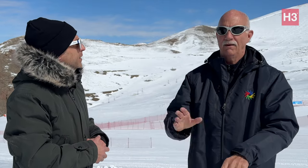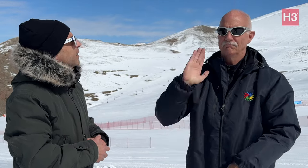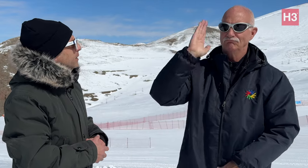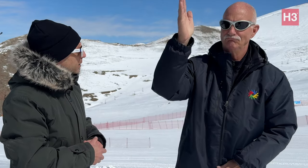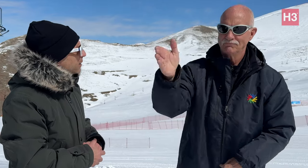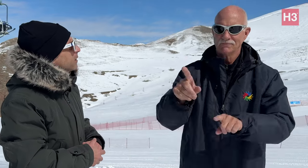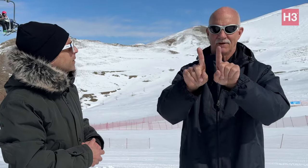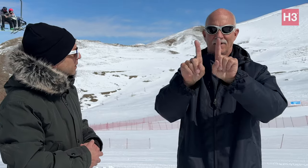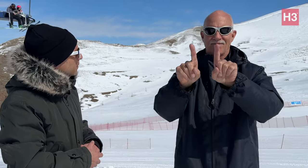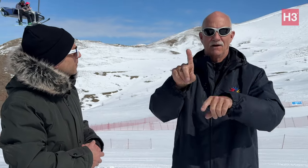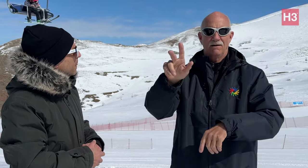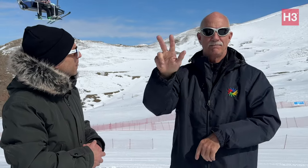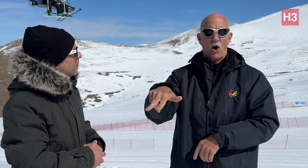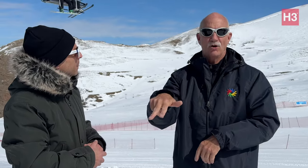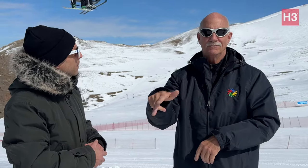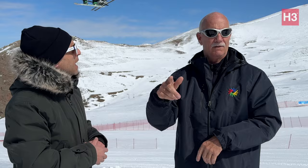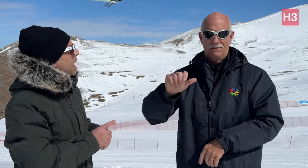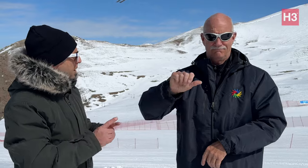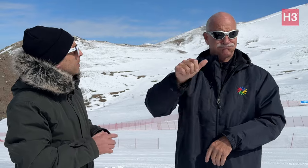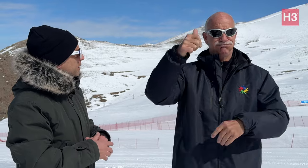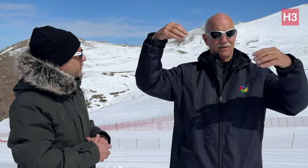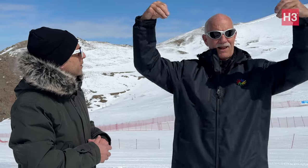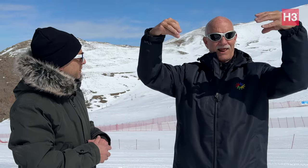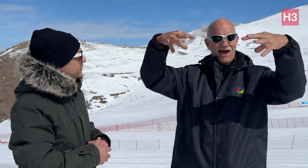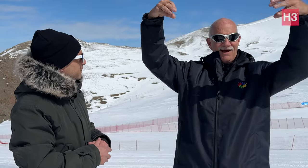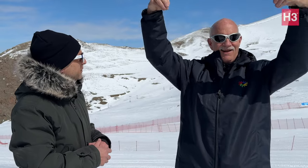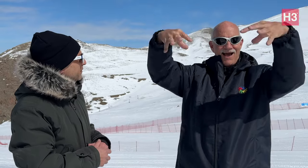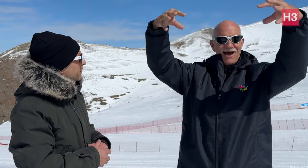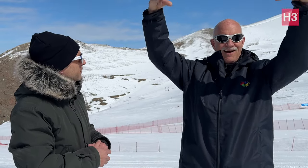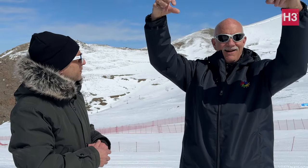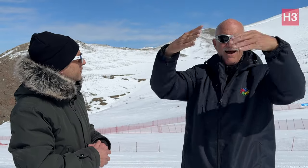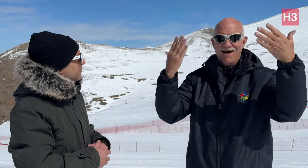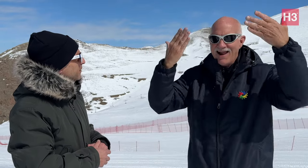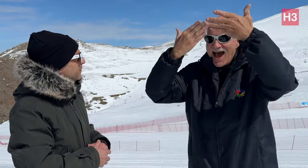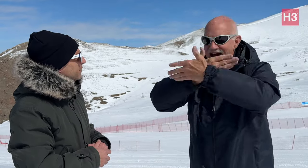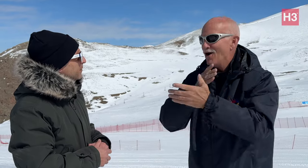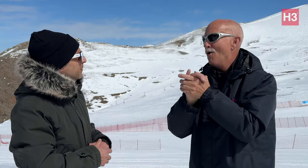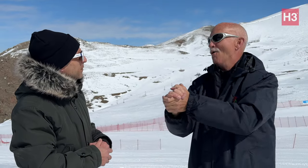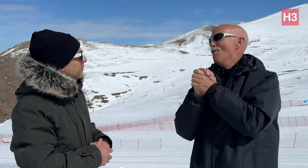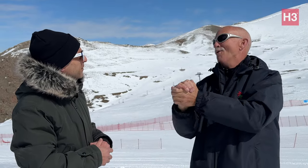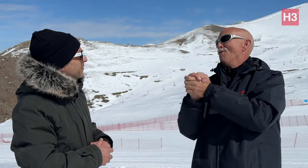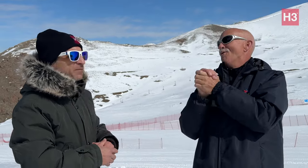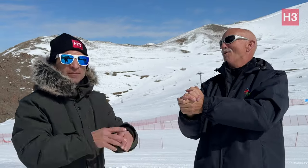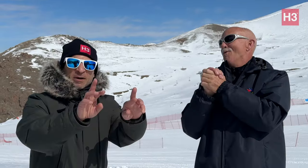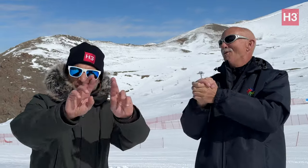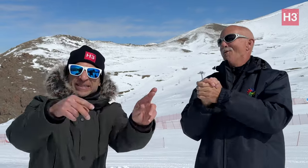this March 11th at night. It will be dark outside but there will be lights. How cool it would be! I am looking forward to it!